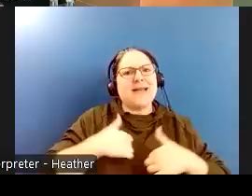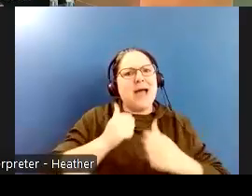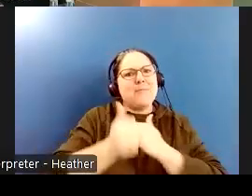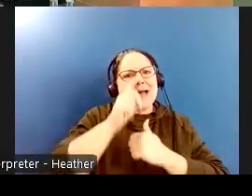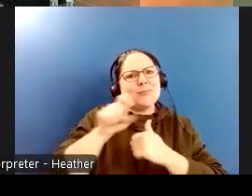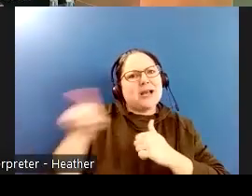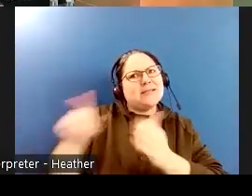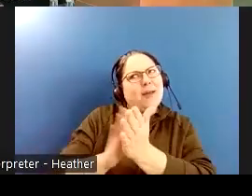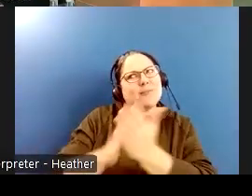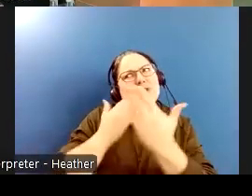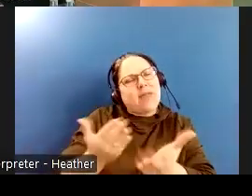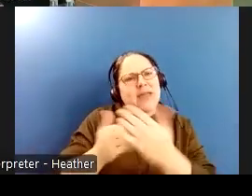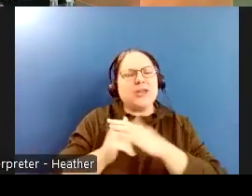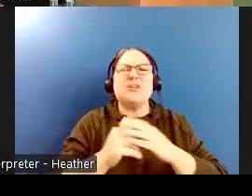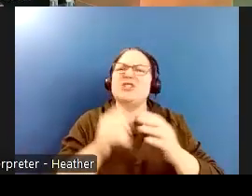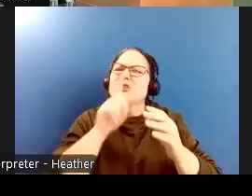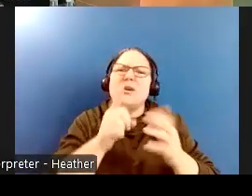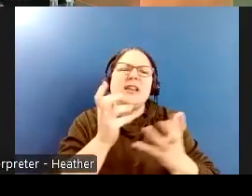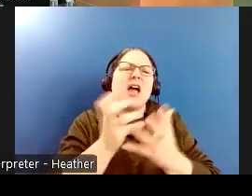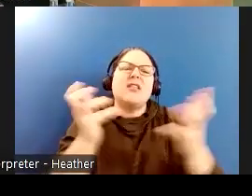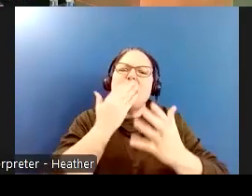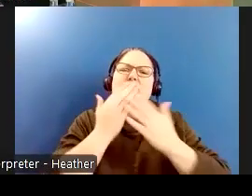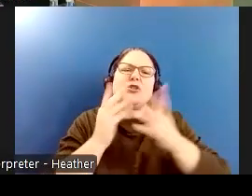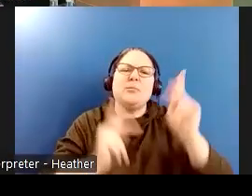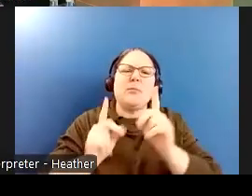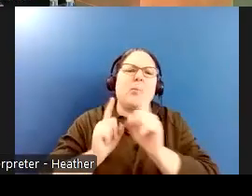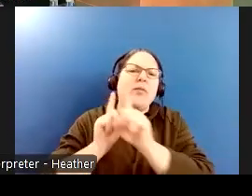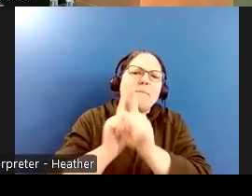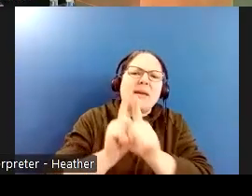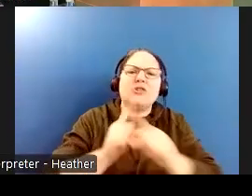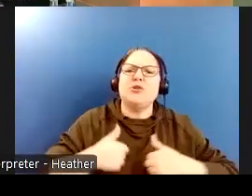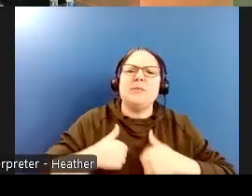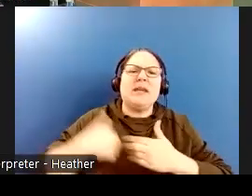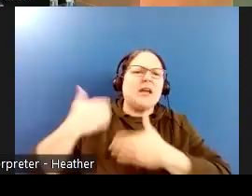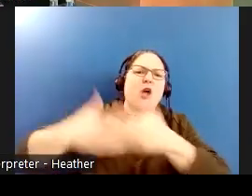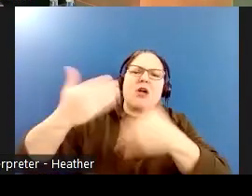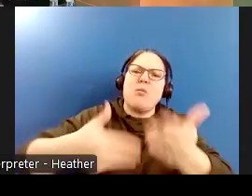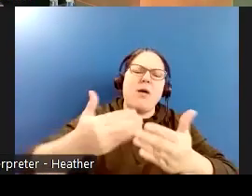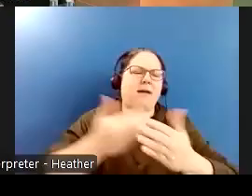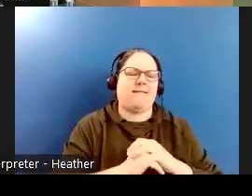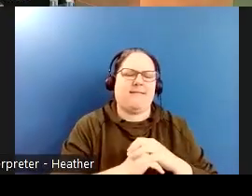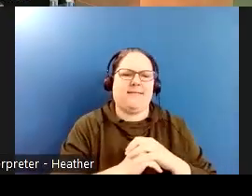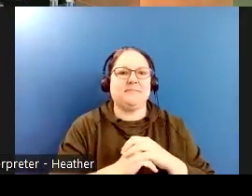just wonderful people who've helped me along the way. uh in my particular journey. So five-year